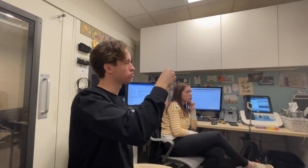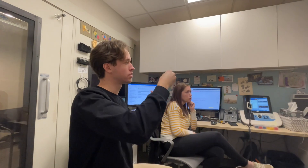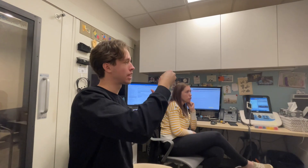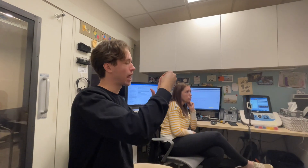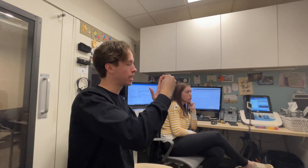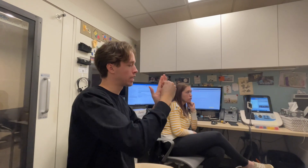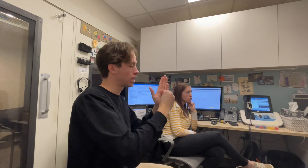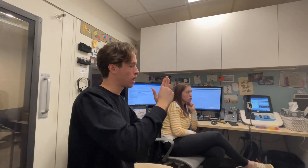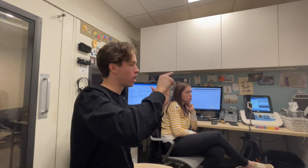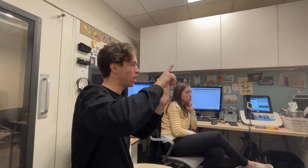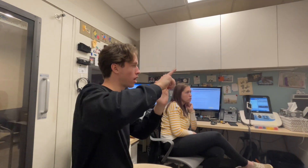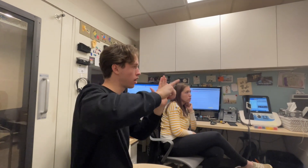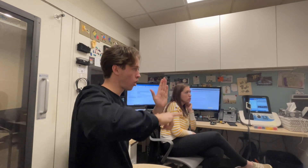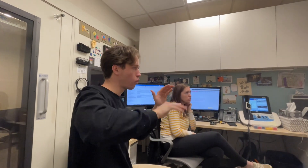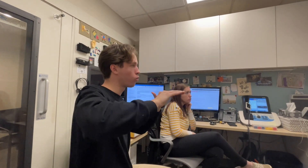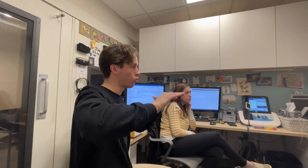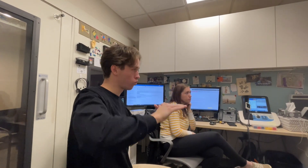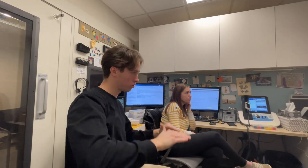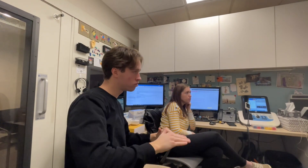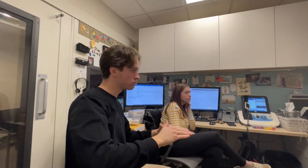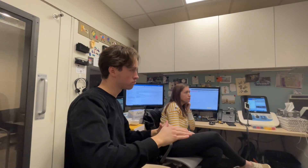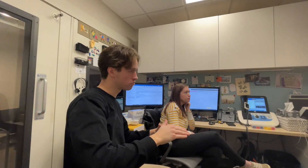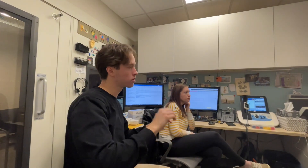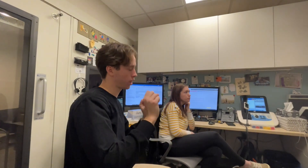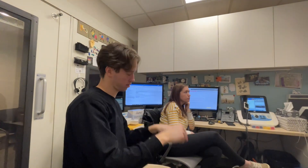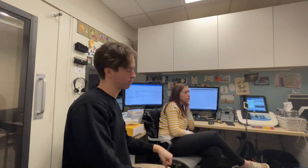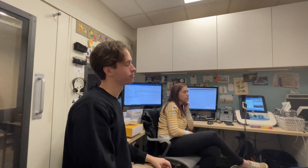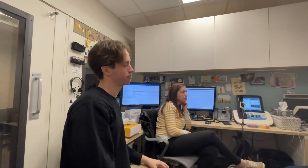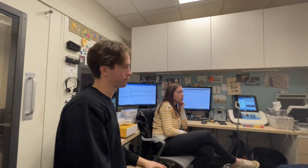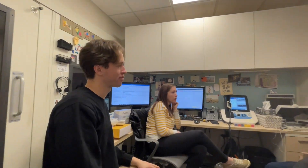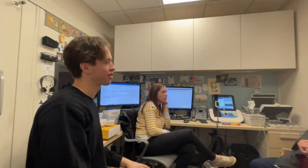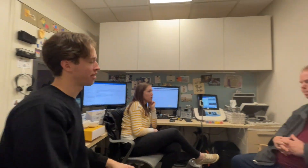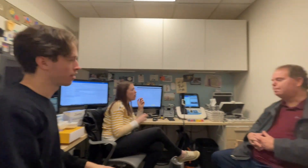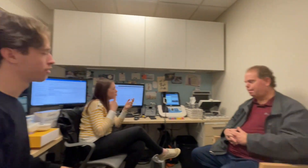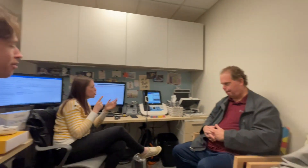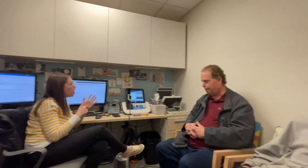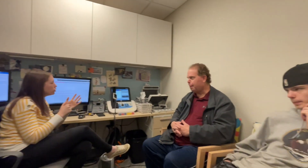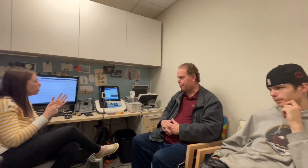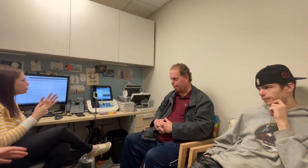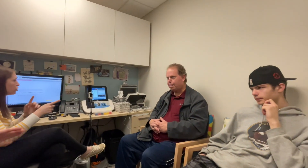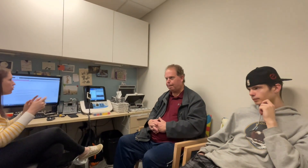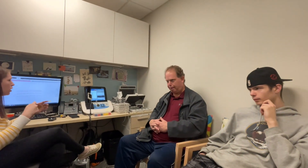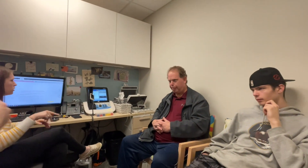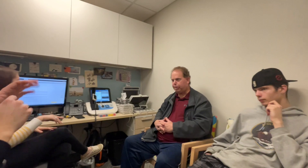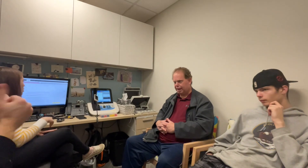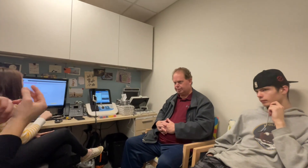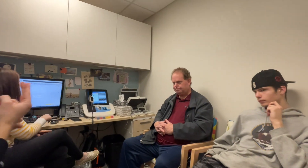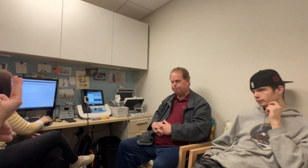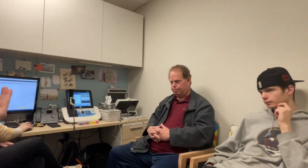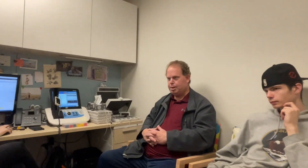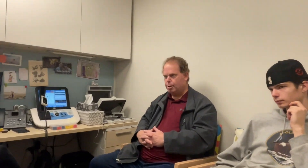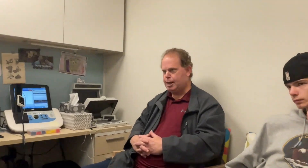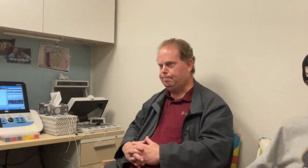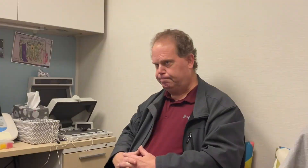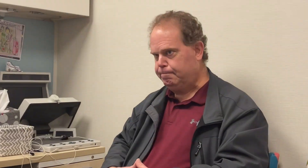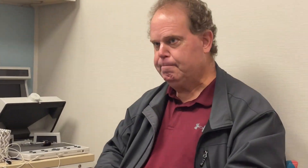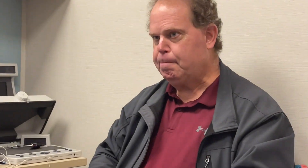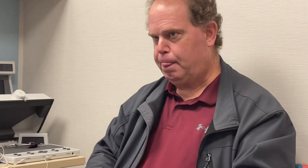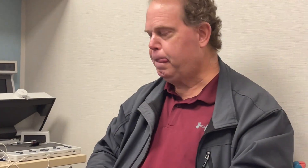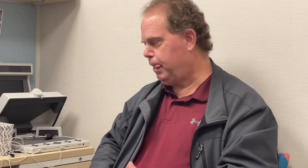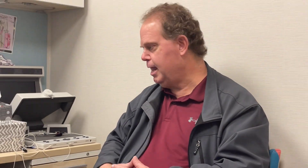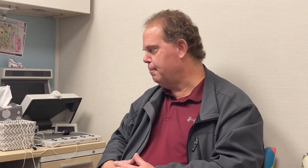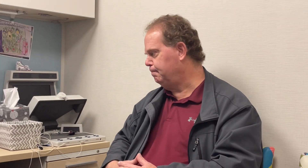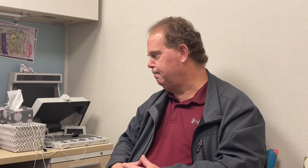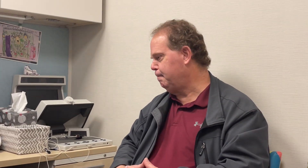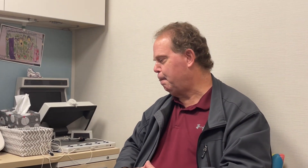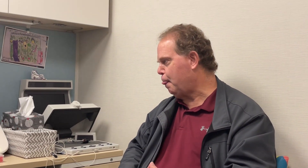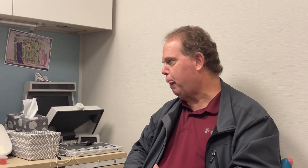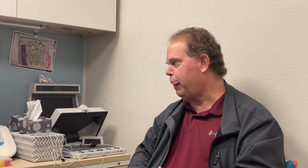to okay and I'll show I'll I'll show you on on your pH okay okay okay I'm